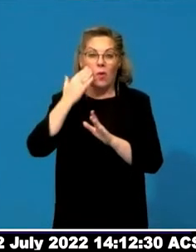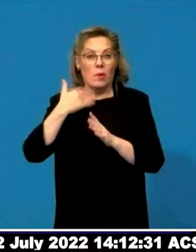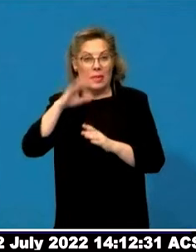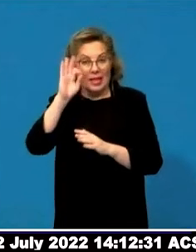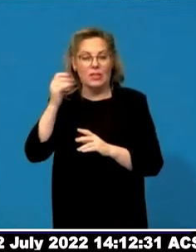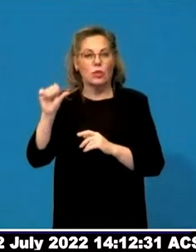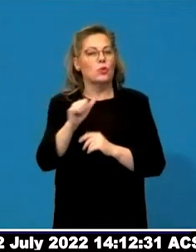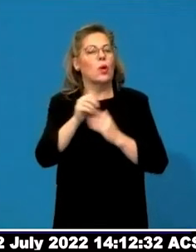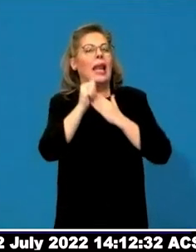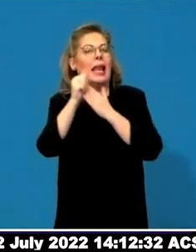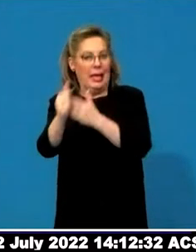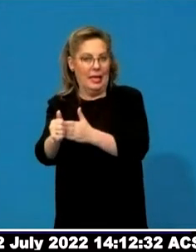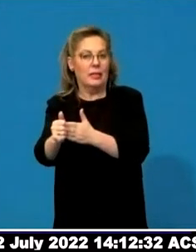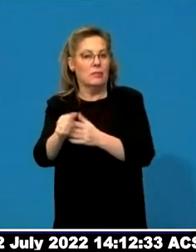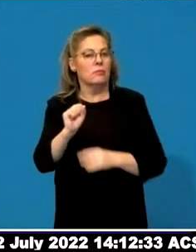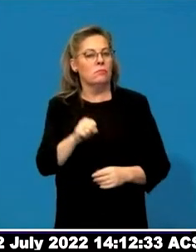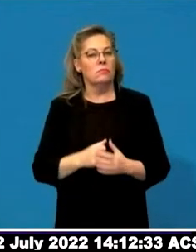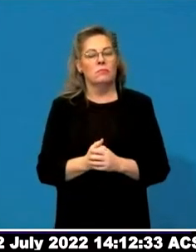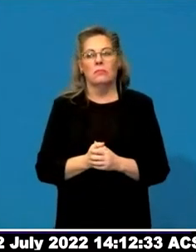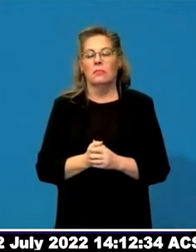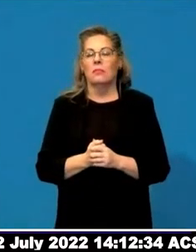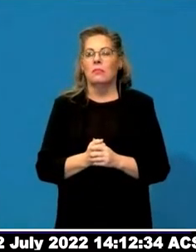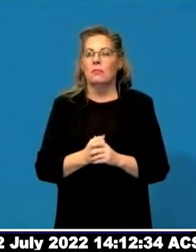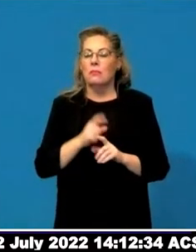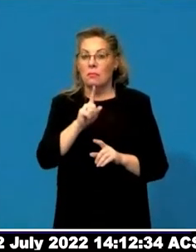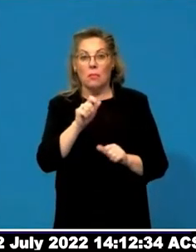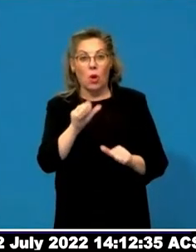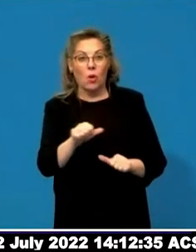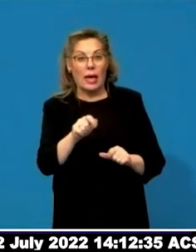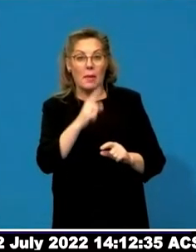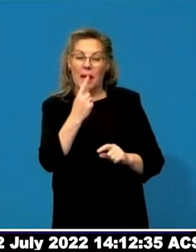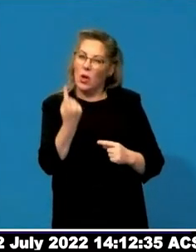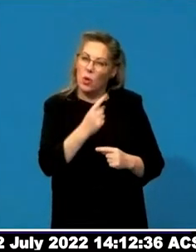MS McMAHON: And who would ultimately deliver those services to people on your Lands with a disability?